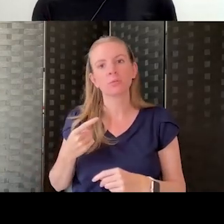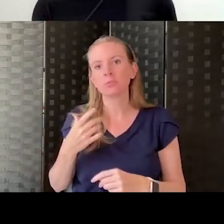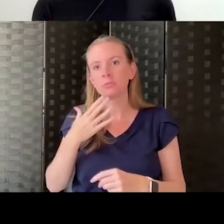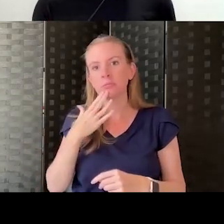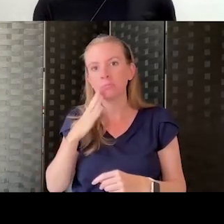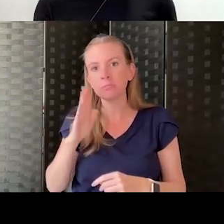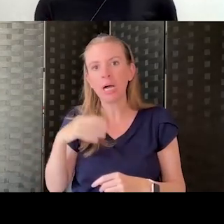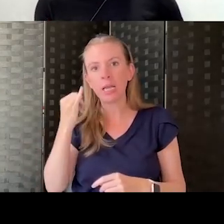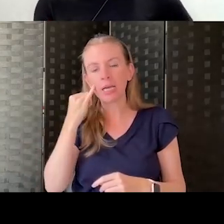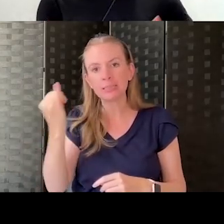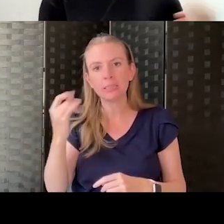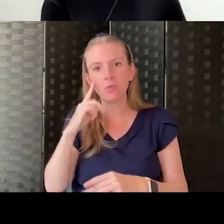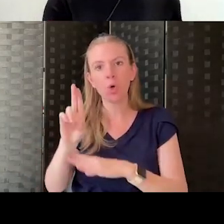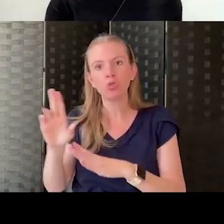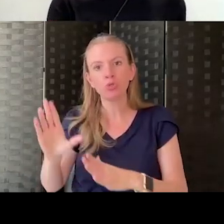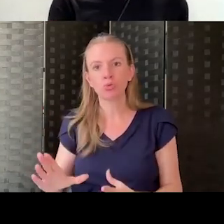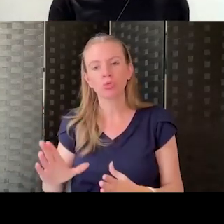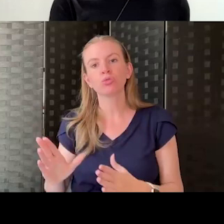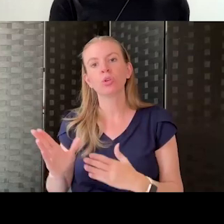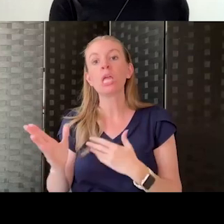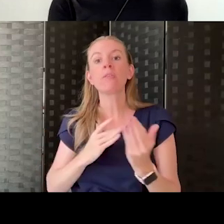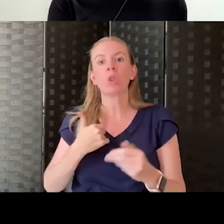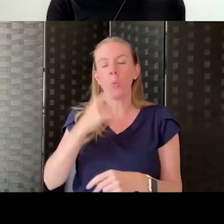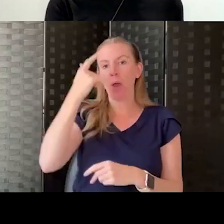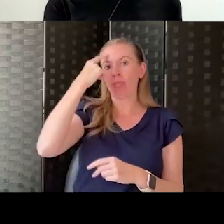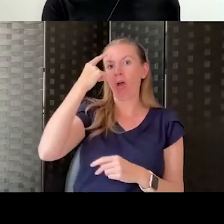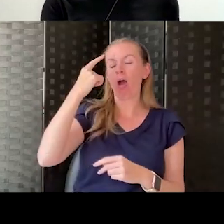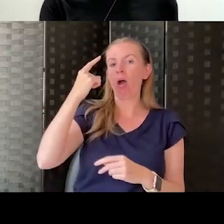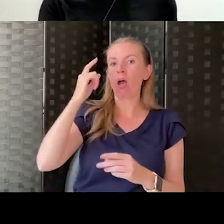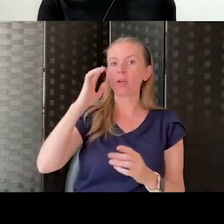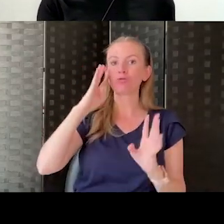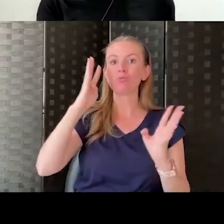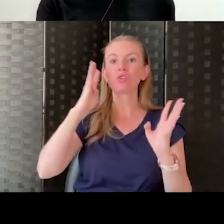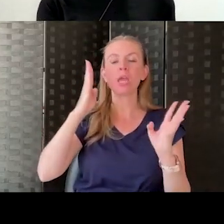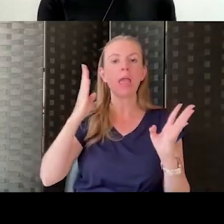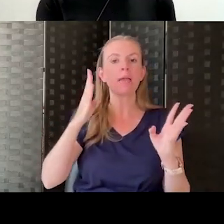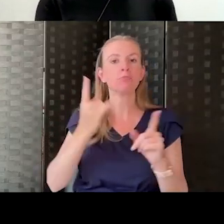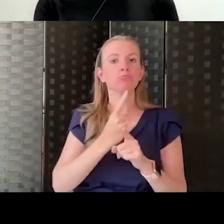to all of my users in spite of what I thought was the creative direction to go. I made the choice